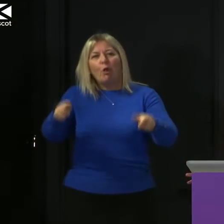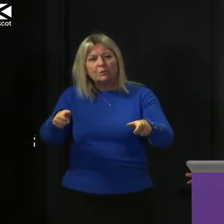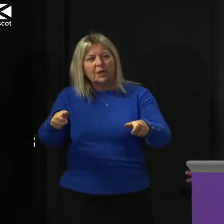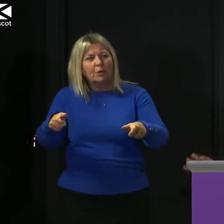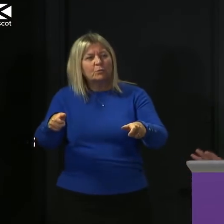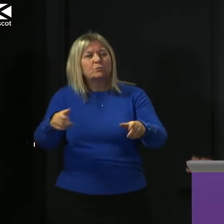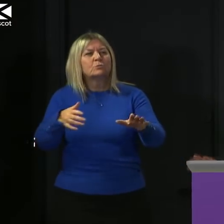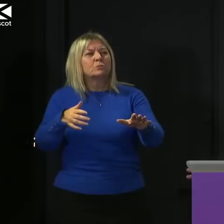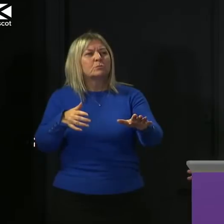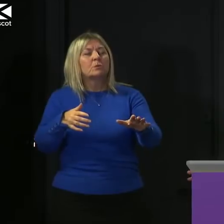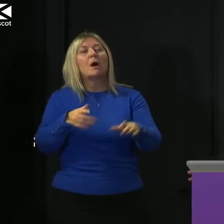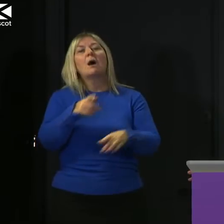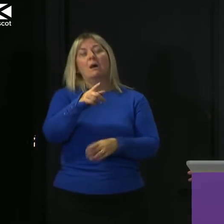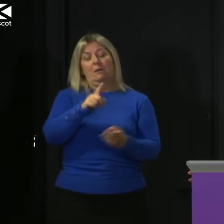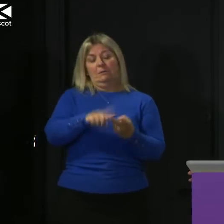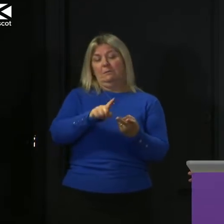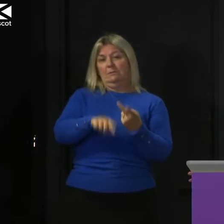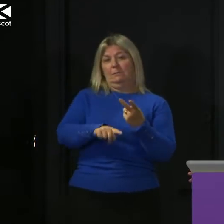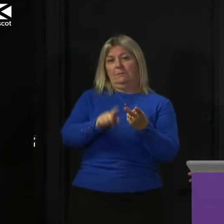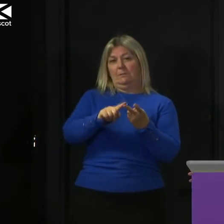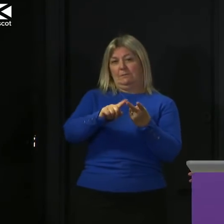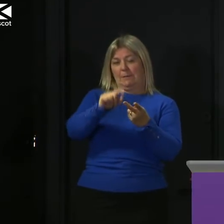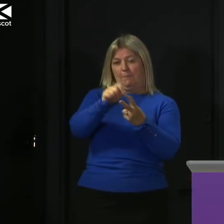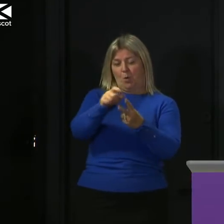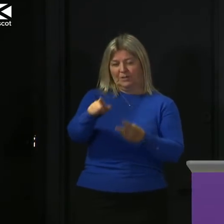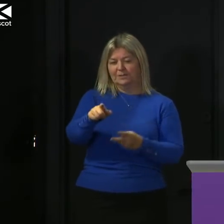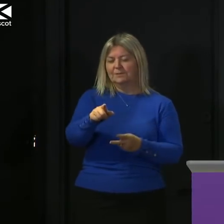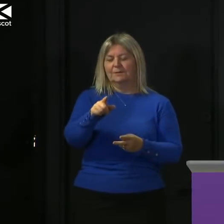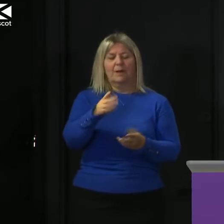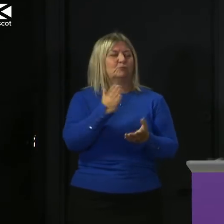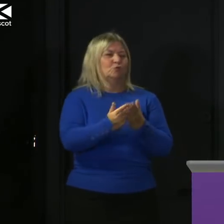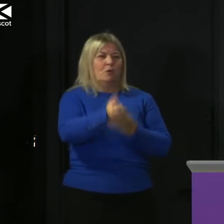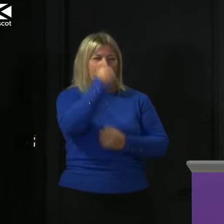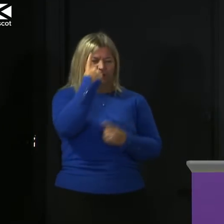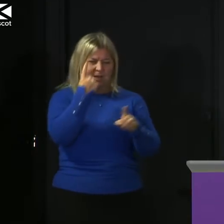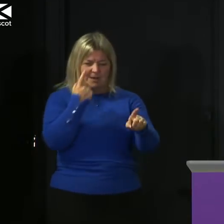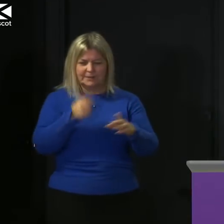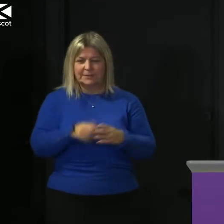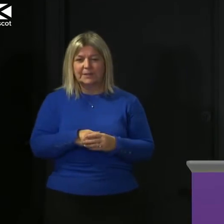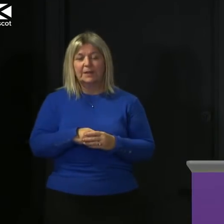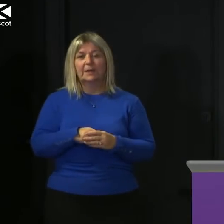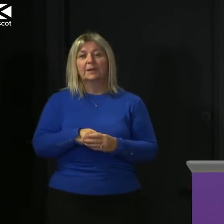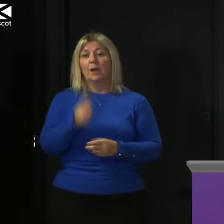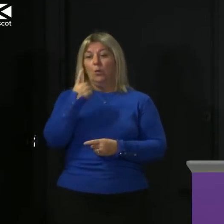On that latter point, and I know you will understand this, a single day's figures will not